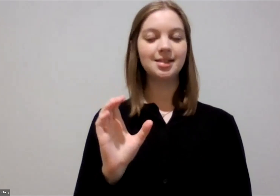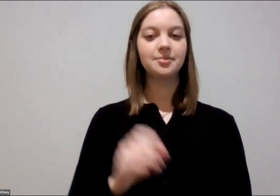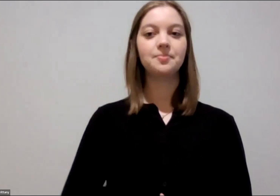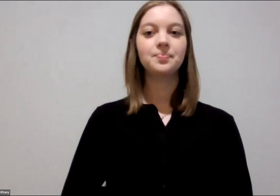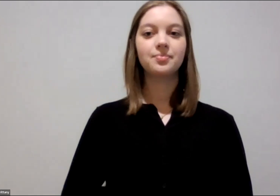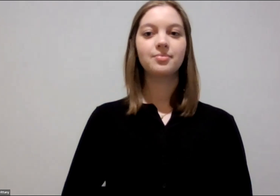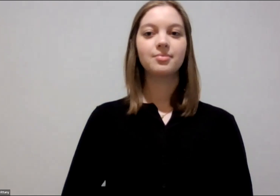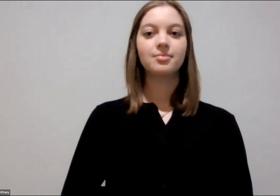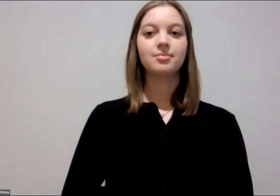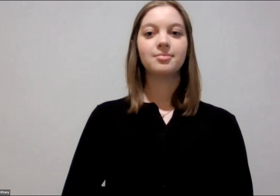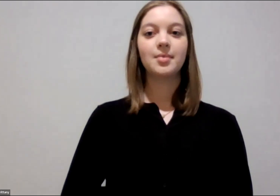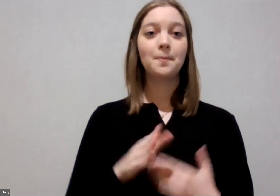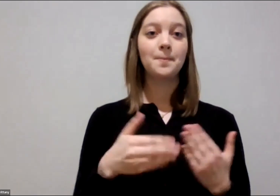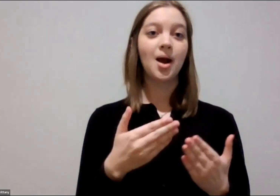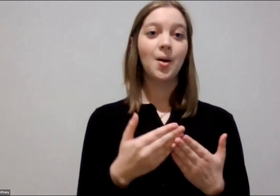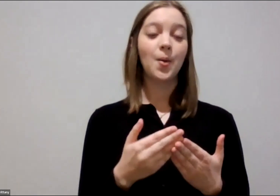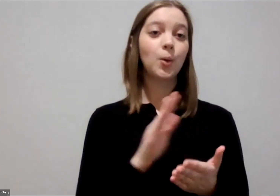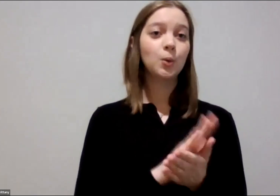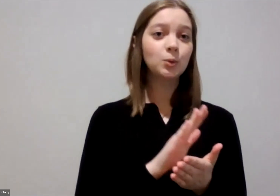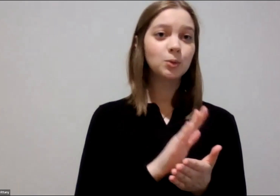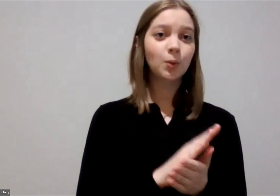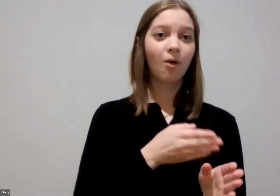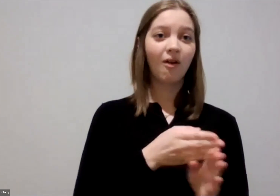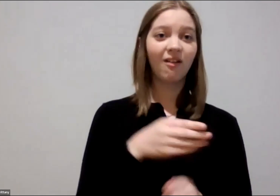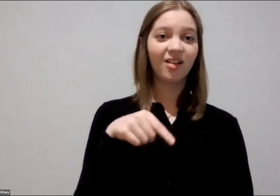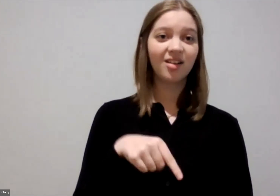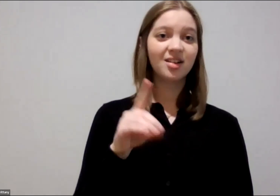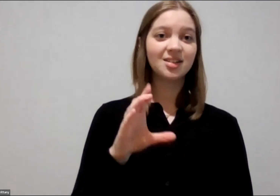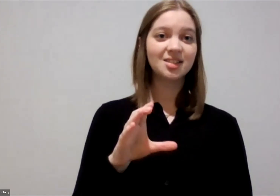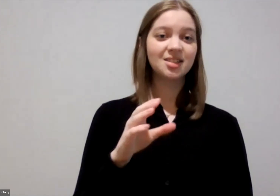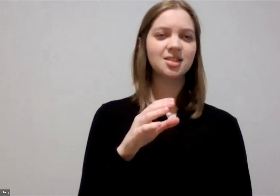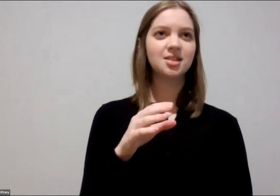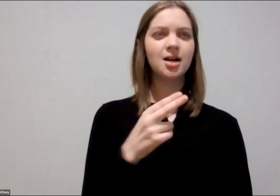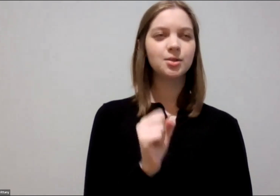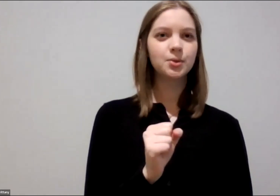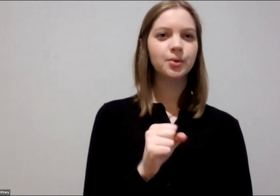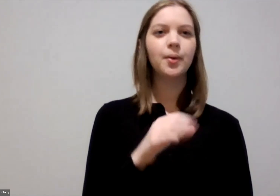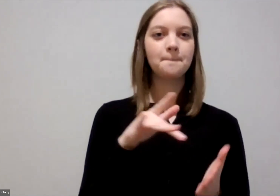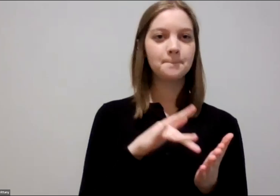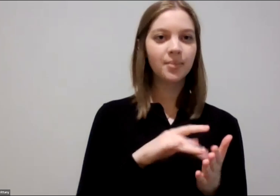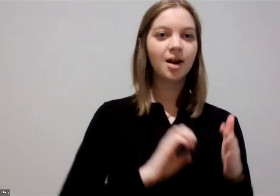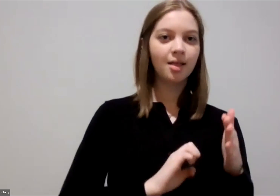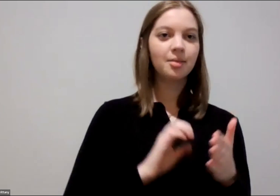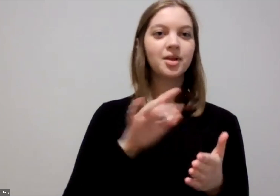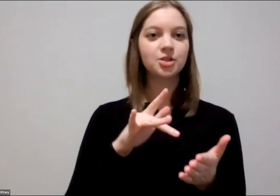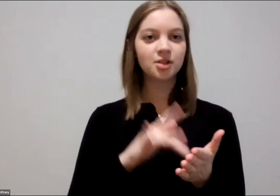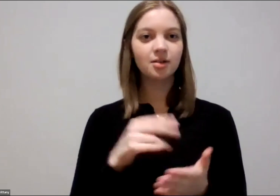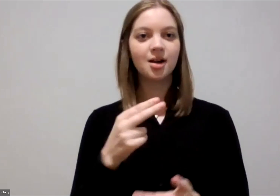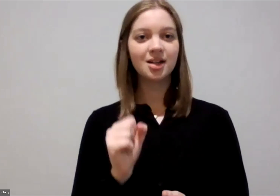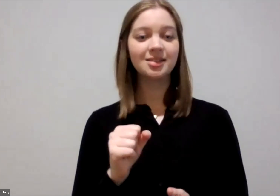And spit my entire, actually my high school career. high, you know. imagery middle school, high school, even in college.